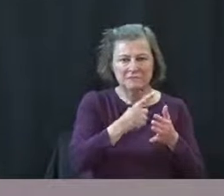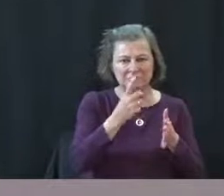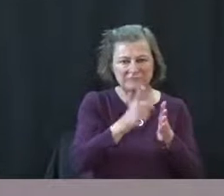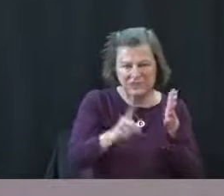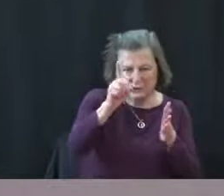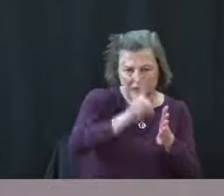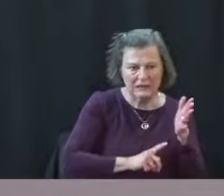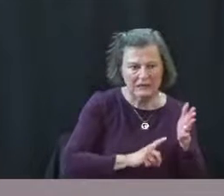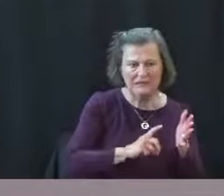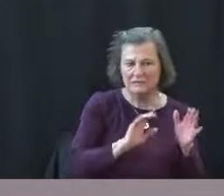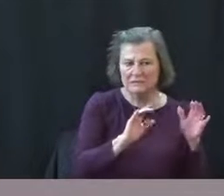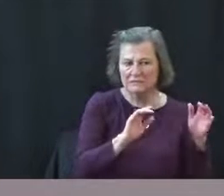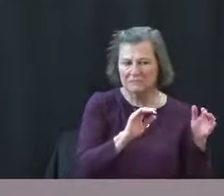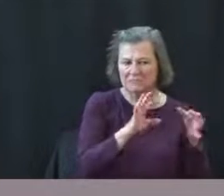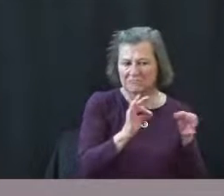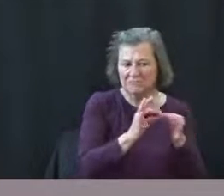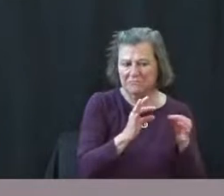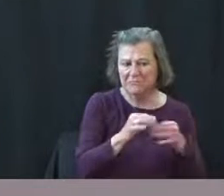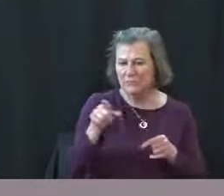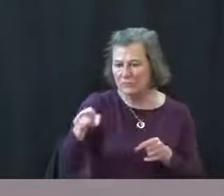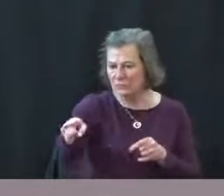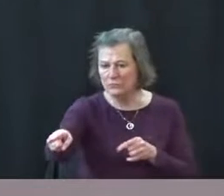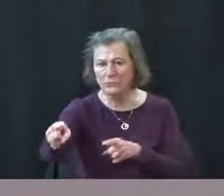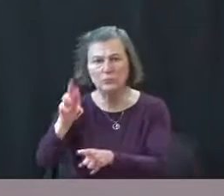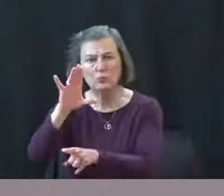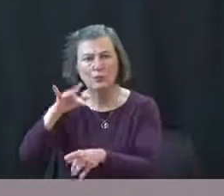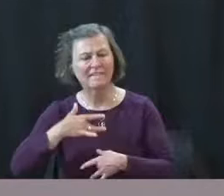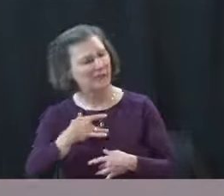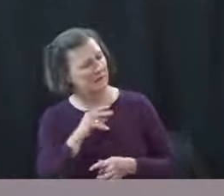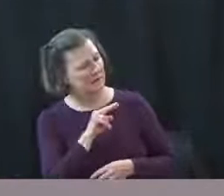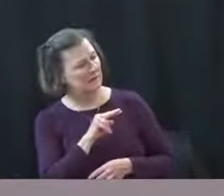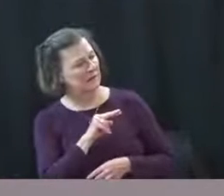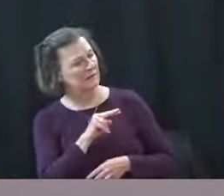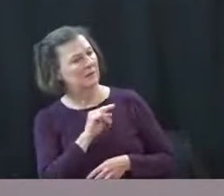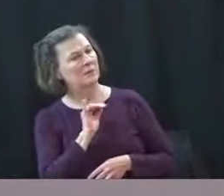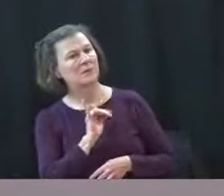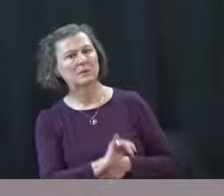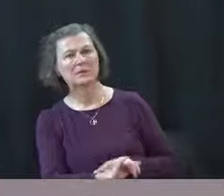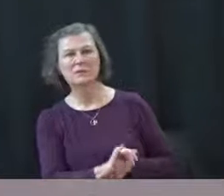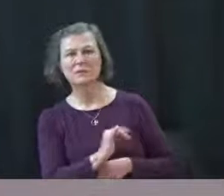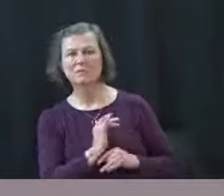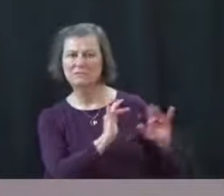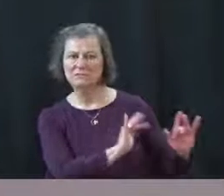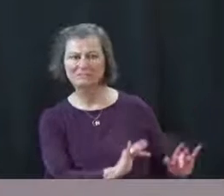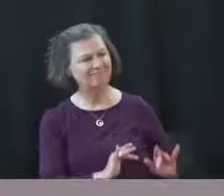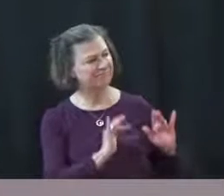for those who were imprisoned by their false fears and their anger and their hatred.